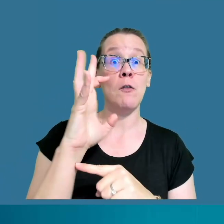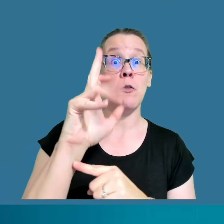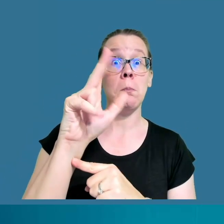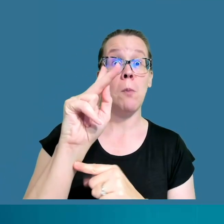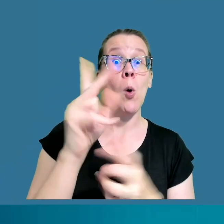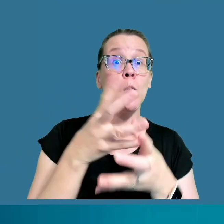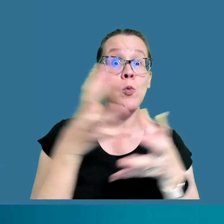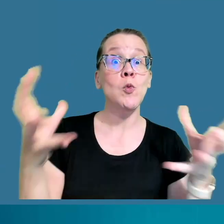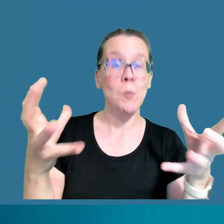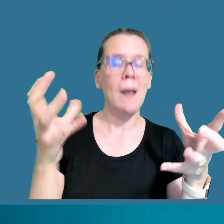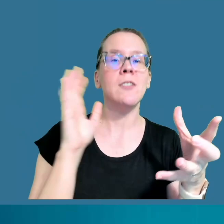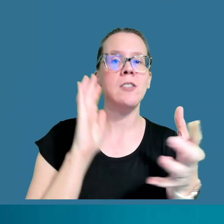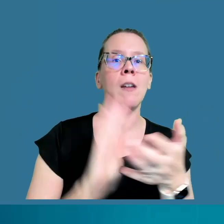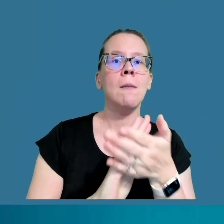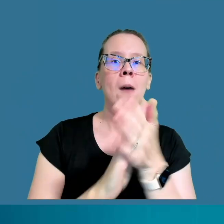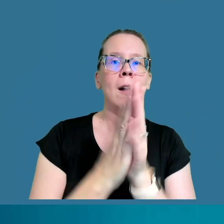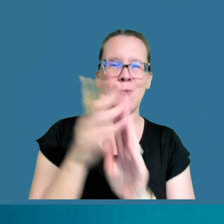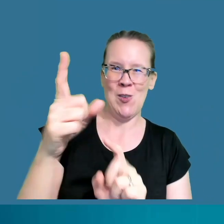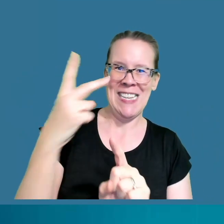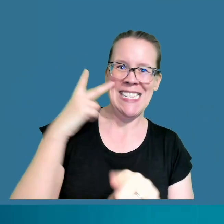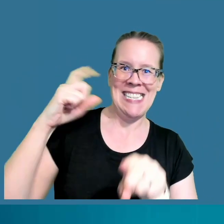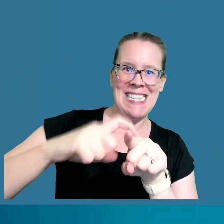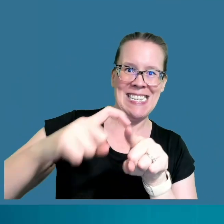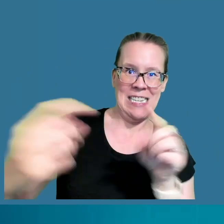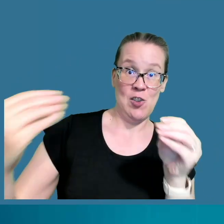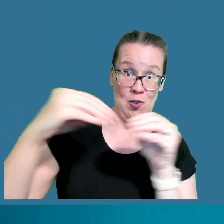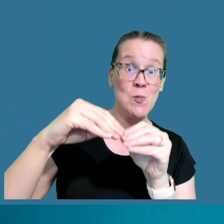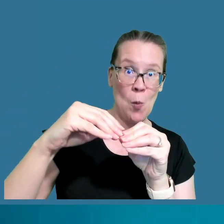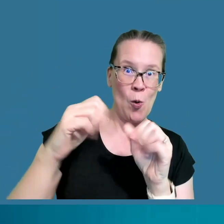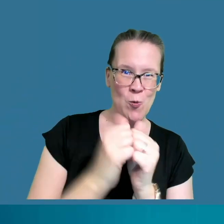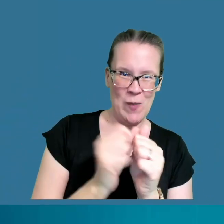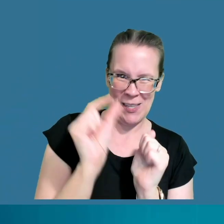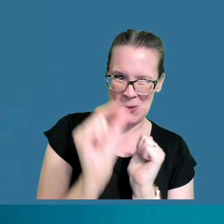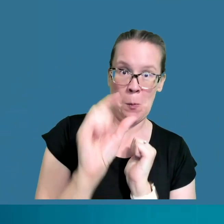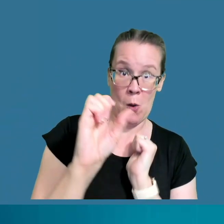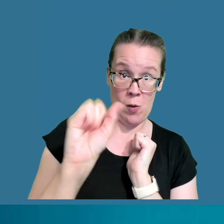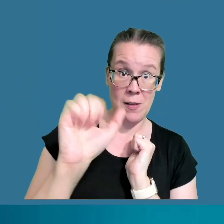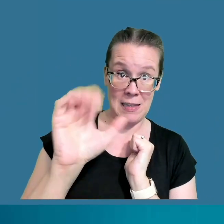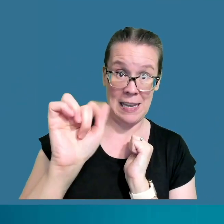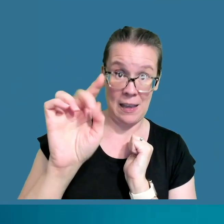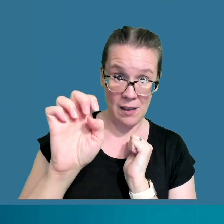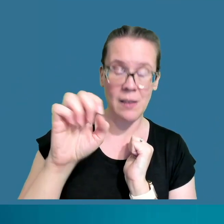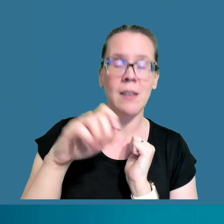fighting against seam bulk because the more your seam is bulky, the more you're going to be able to